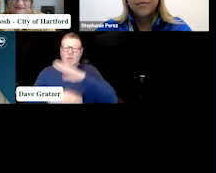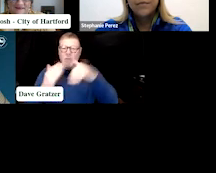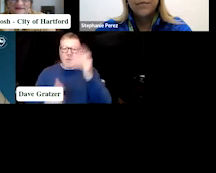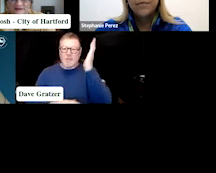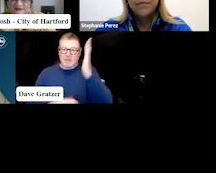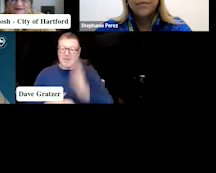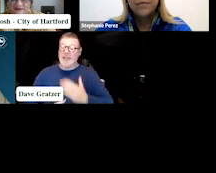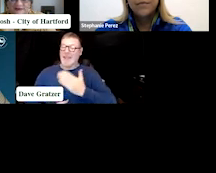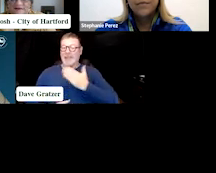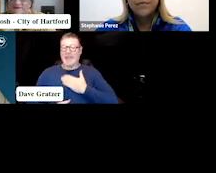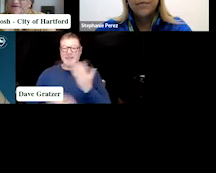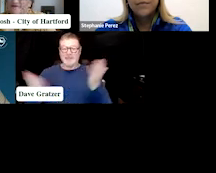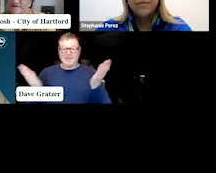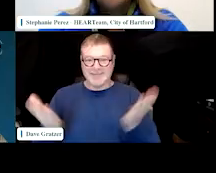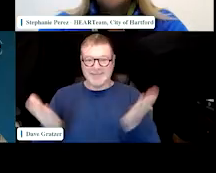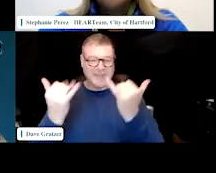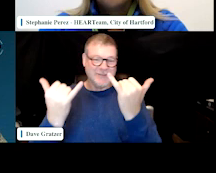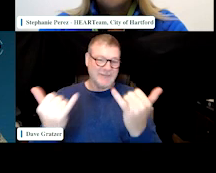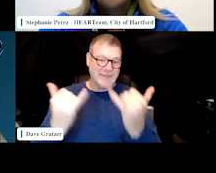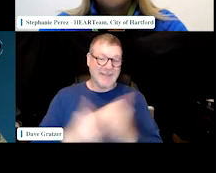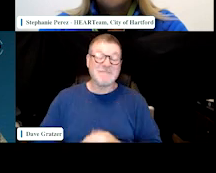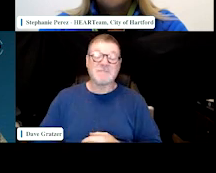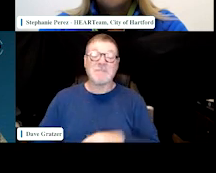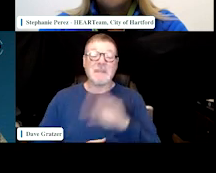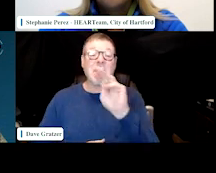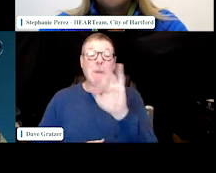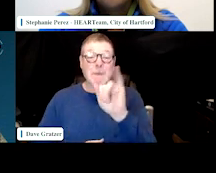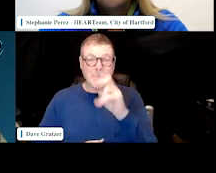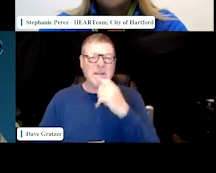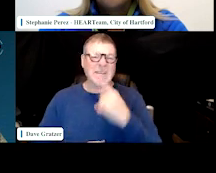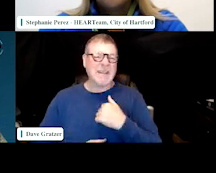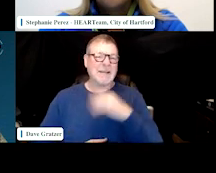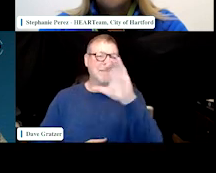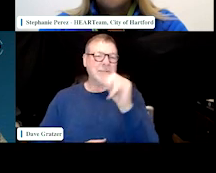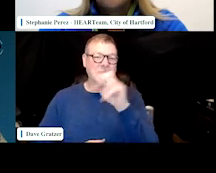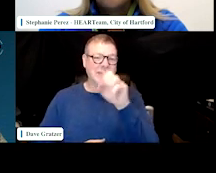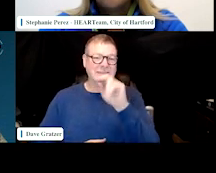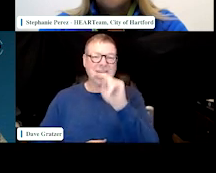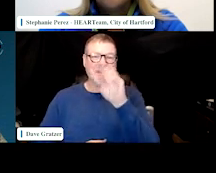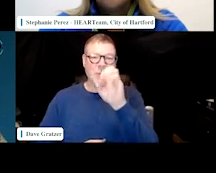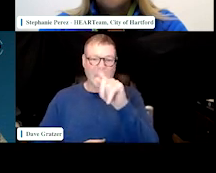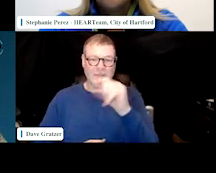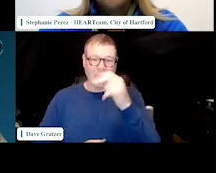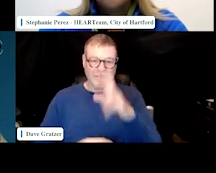Happy to be here today. As Mike said, my name's Chan Noether, I am a director at Policy Research Associates,